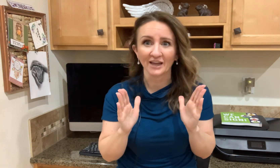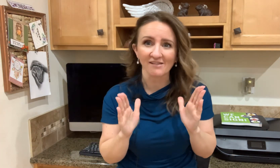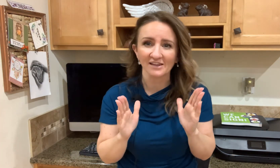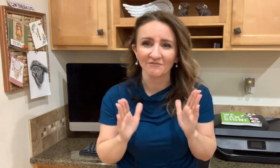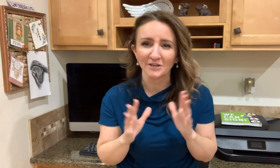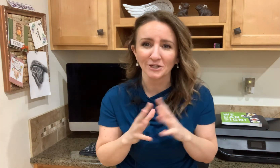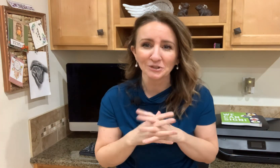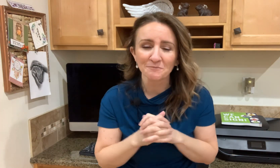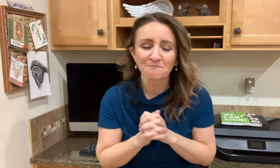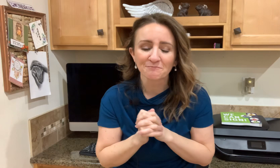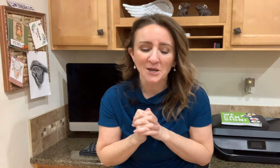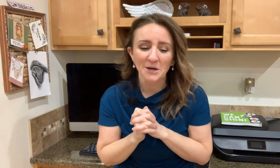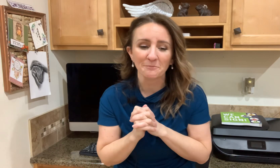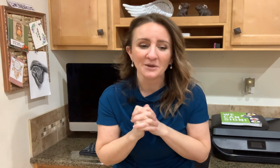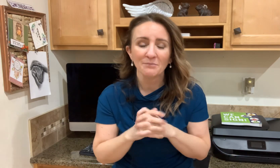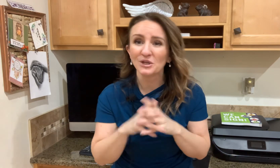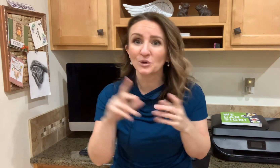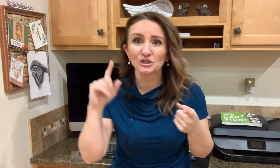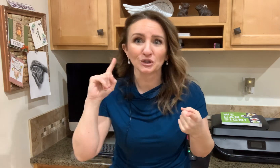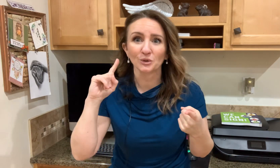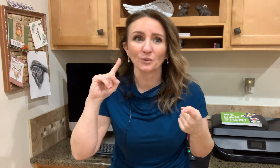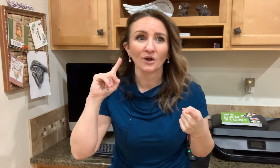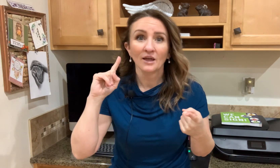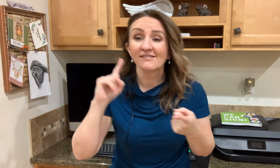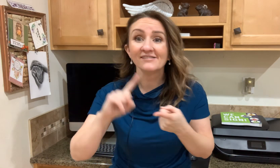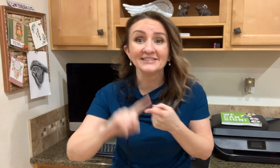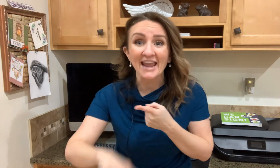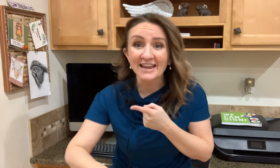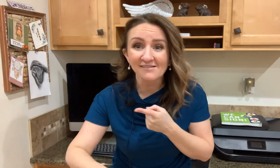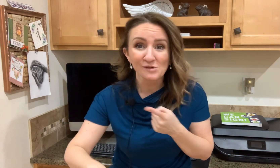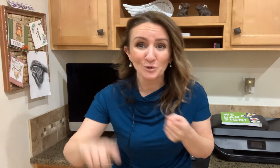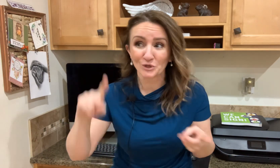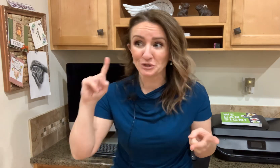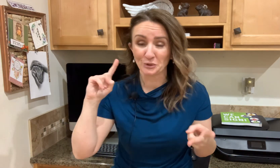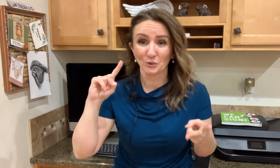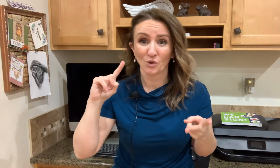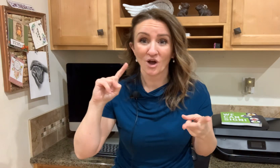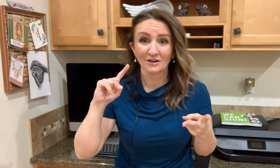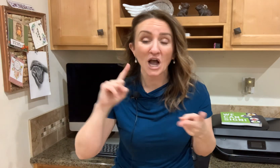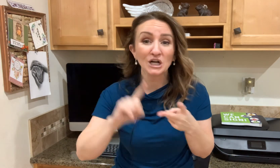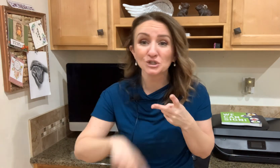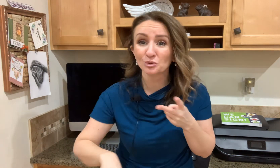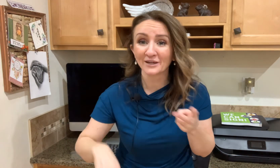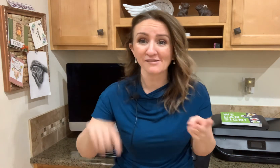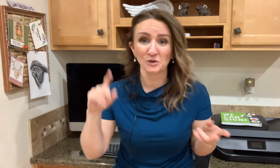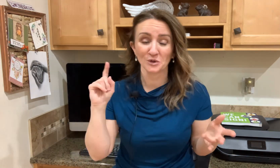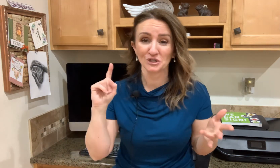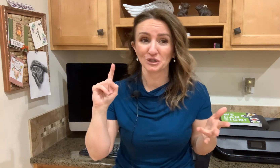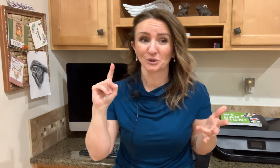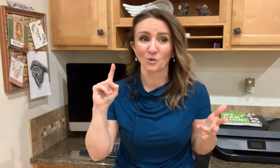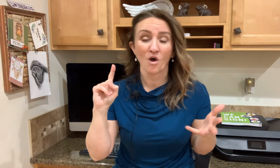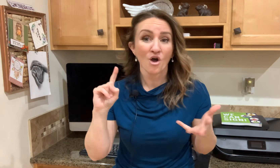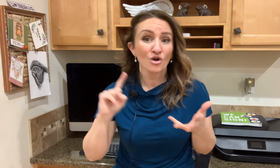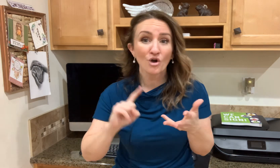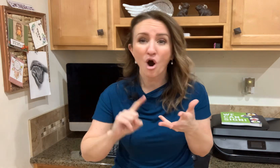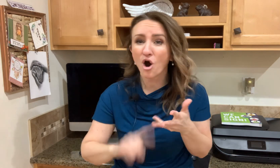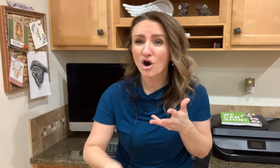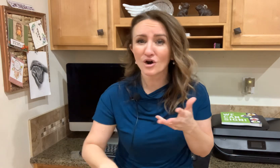guessing field. You could do States, you can do countries, you can do cars,